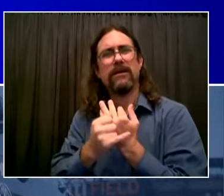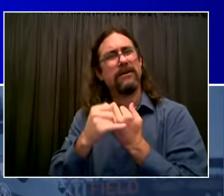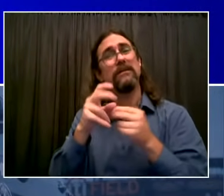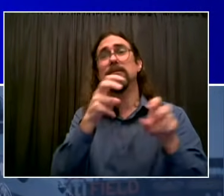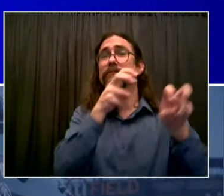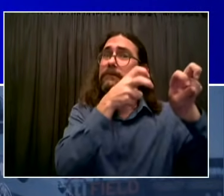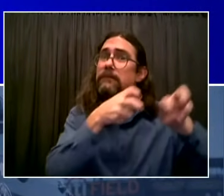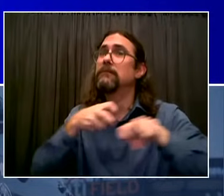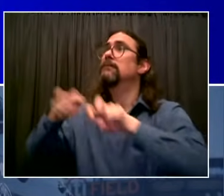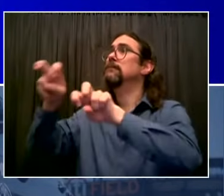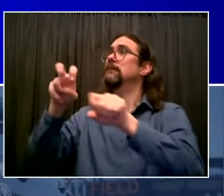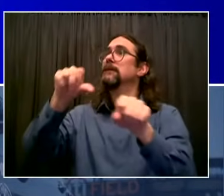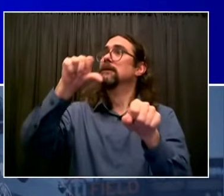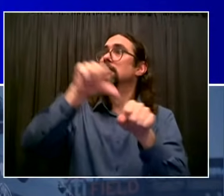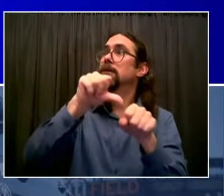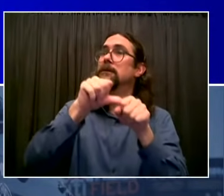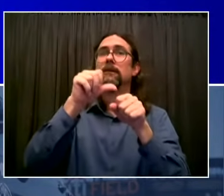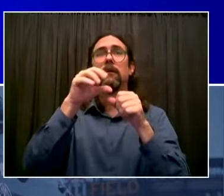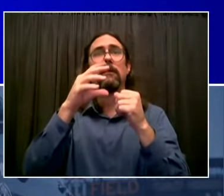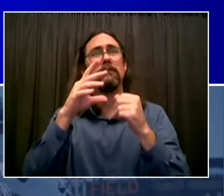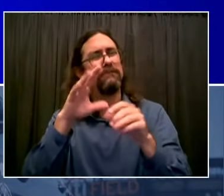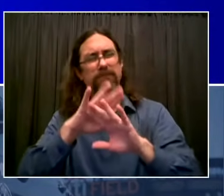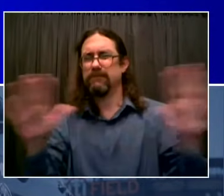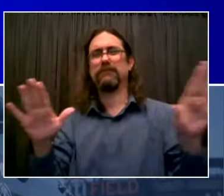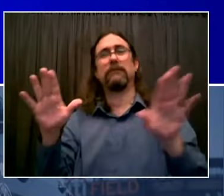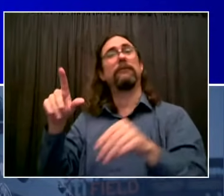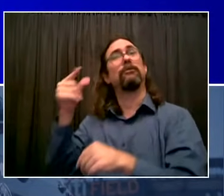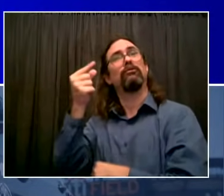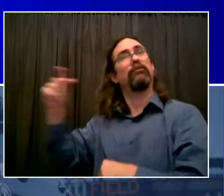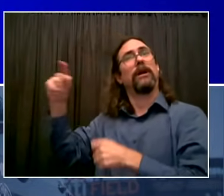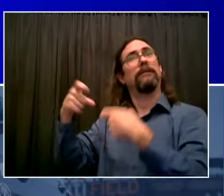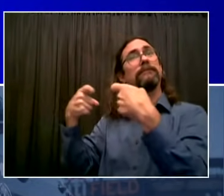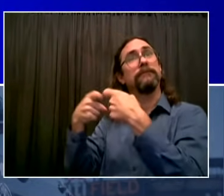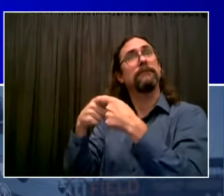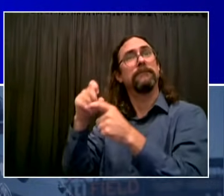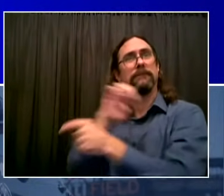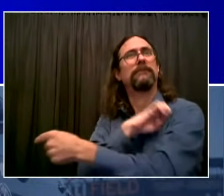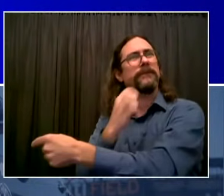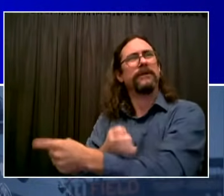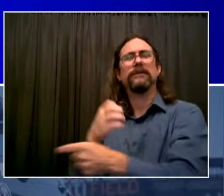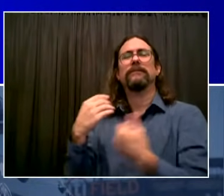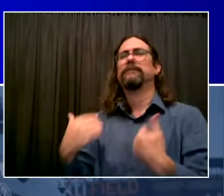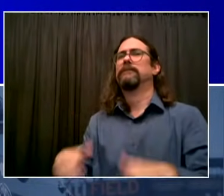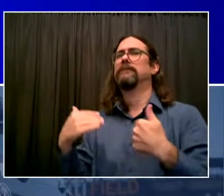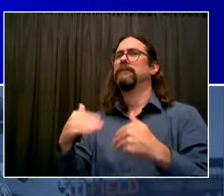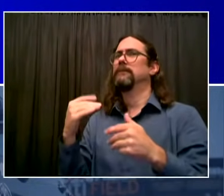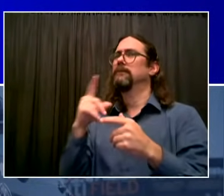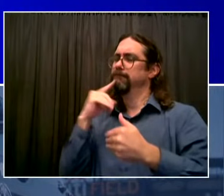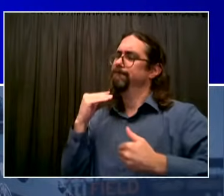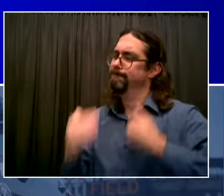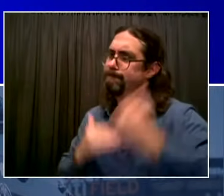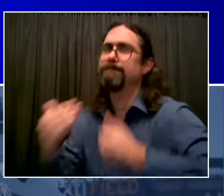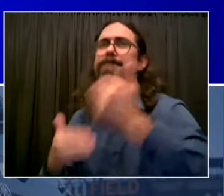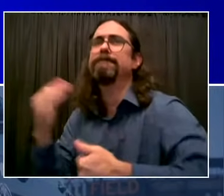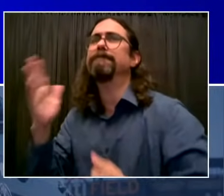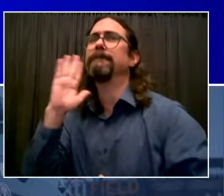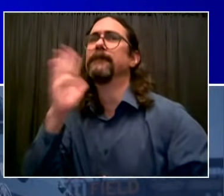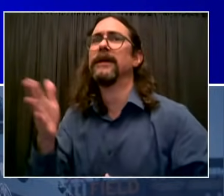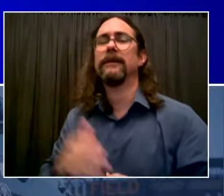PUSHING THE SPECTRUM EVERY SINGLE DAY. A LOT OF THE OTHER LEADERS OF THIS CITY ARE